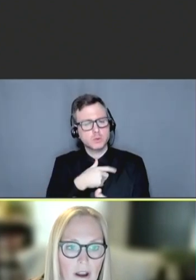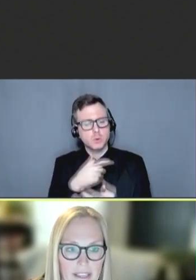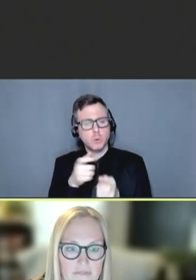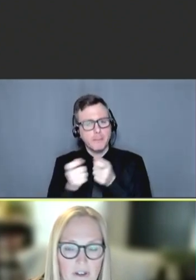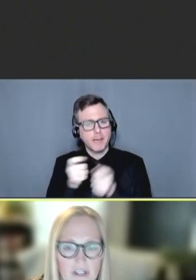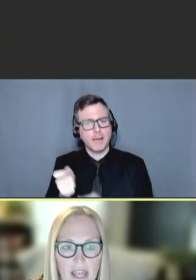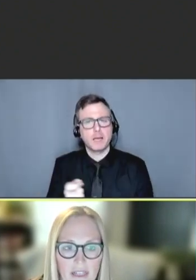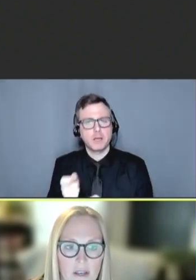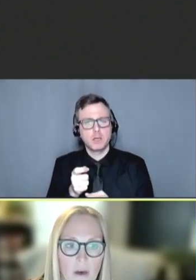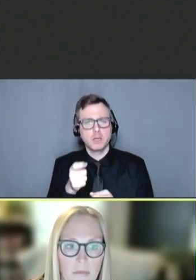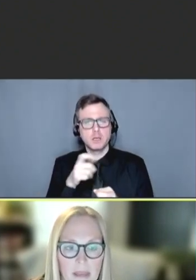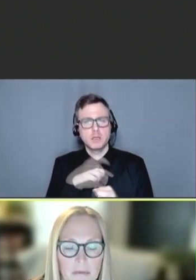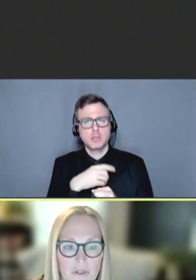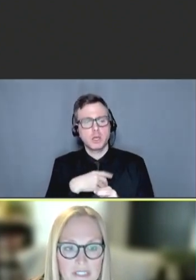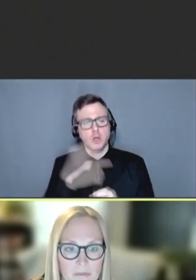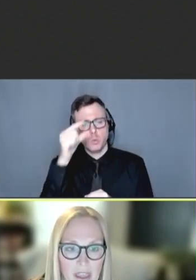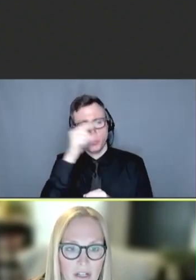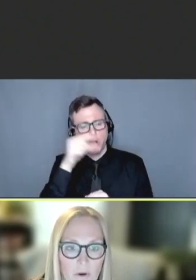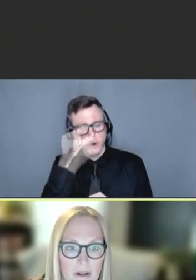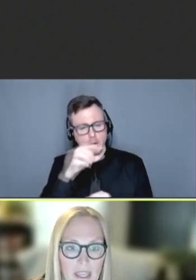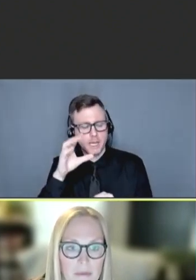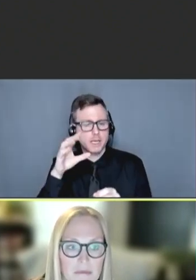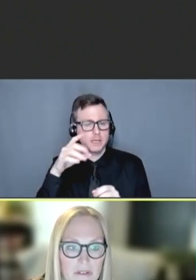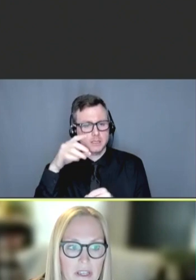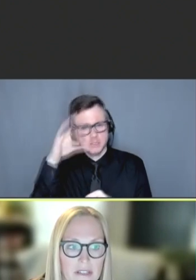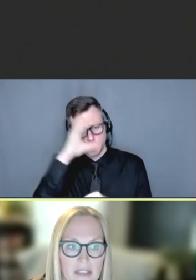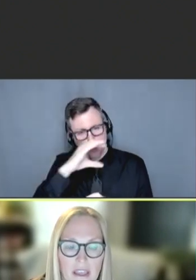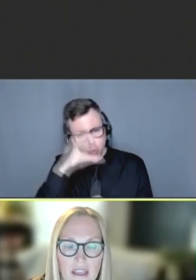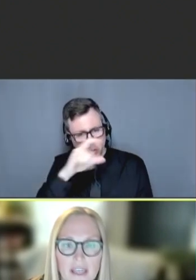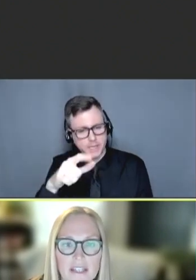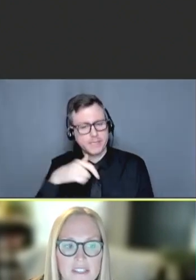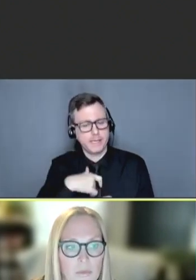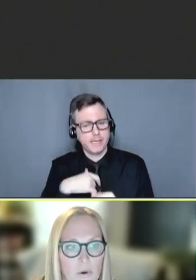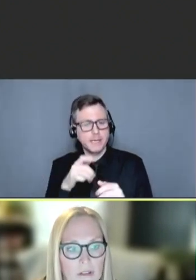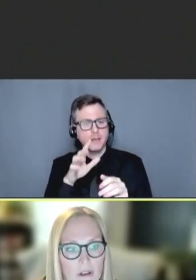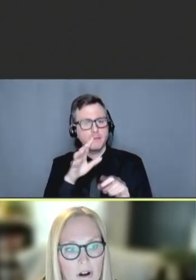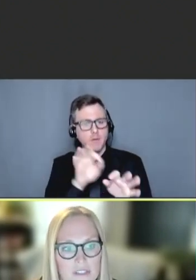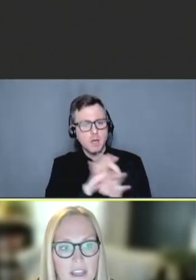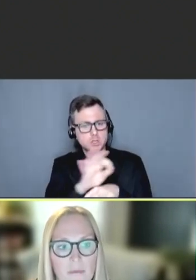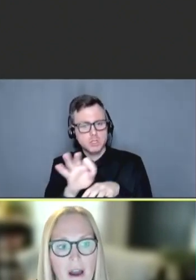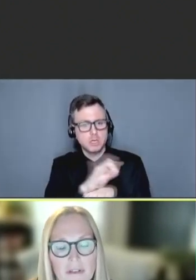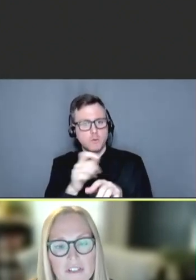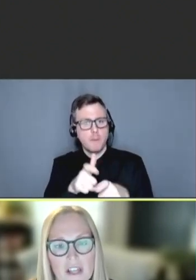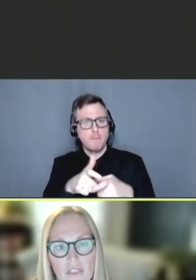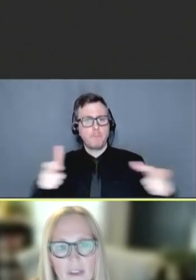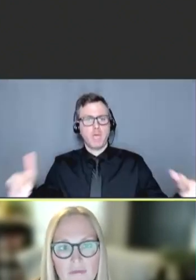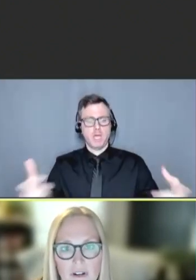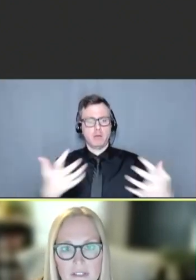IS functionality while being able to expand query capabilities to support large scale population health efforts.